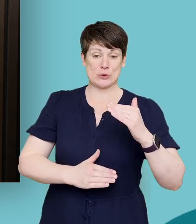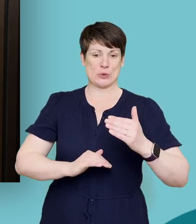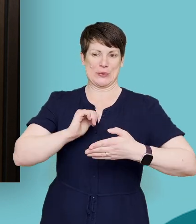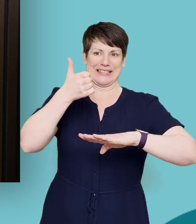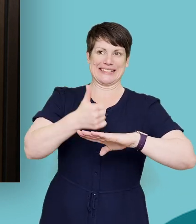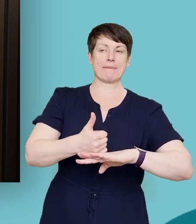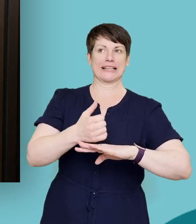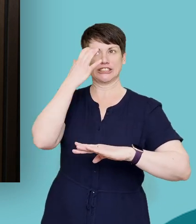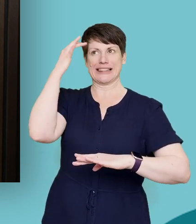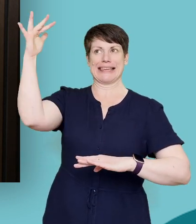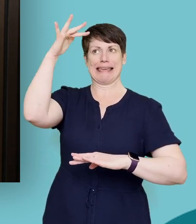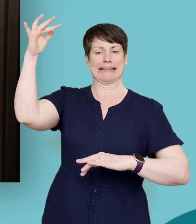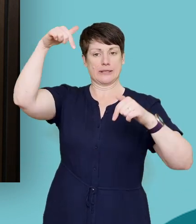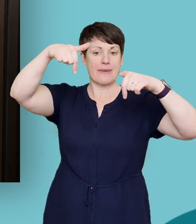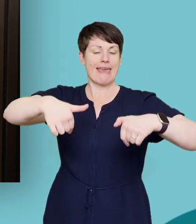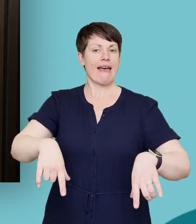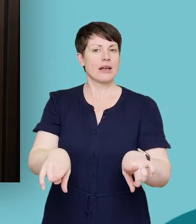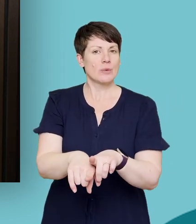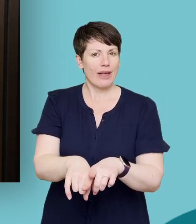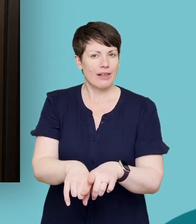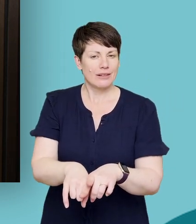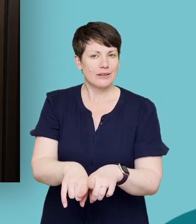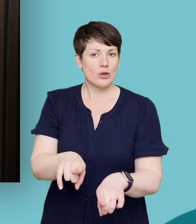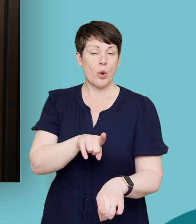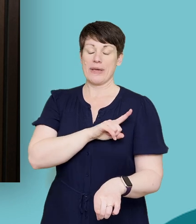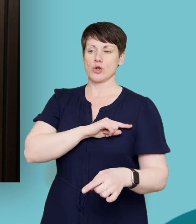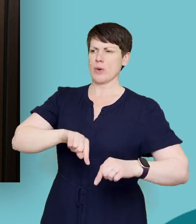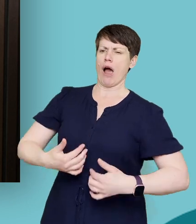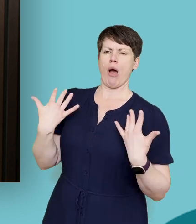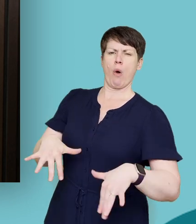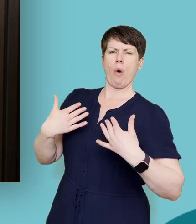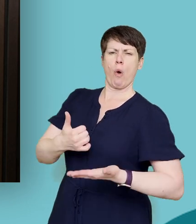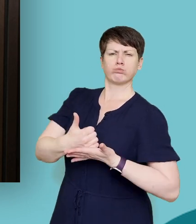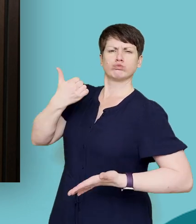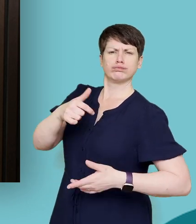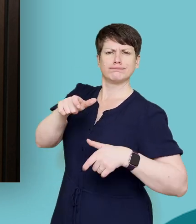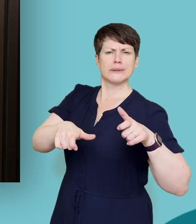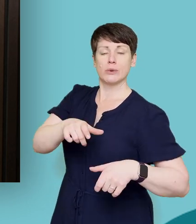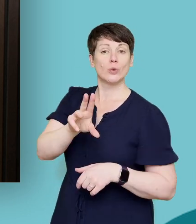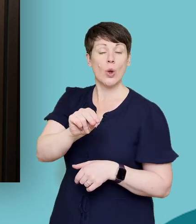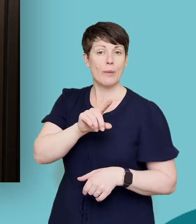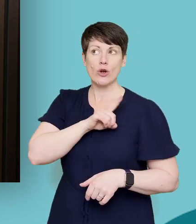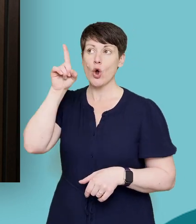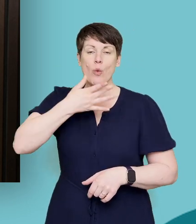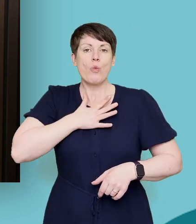well. Not because we are great people, but because God wants to use us to transform.